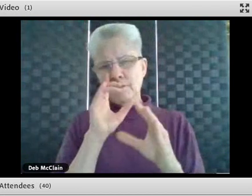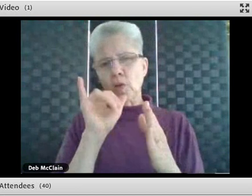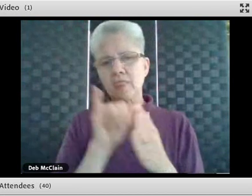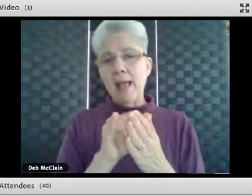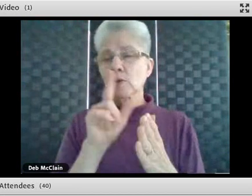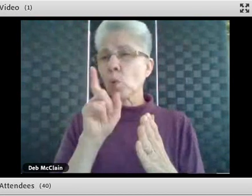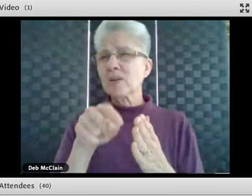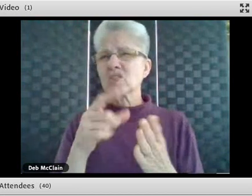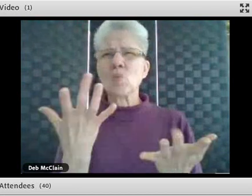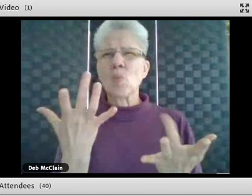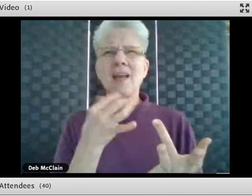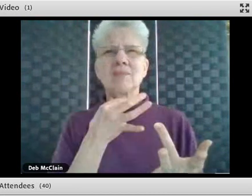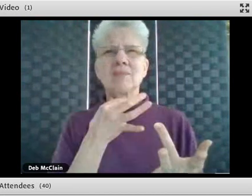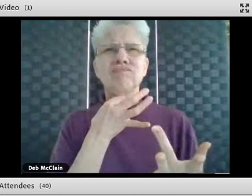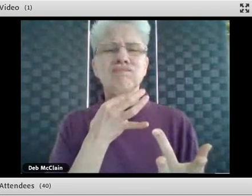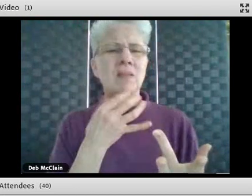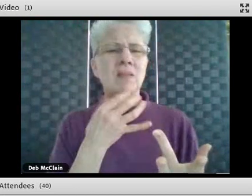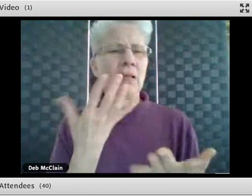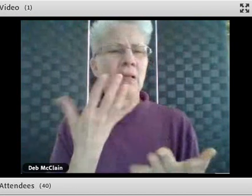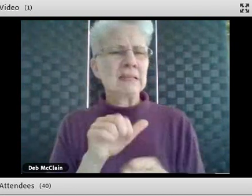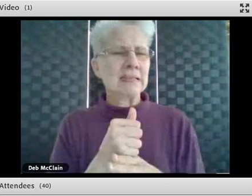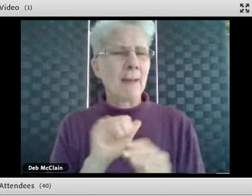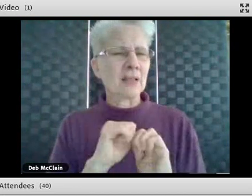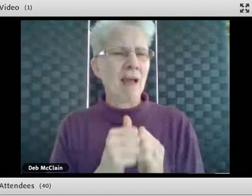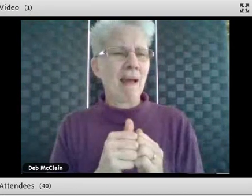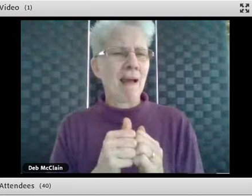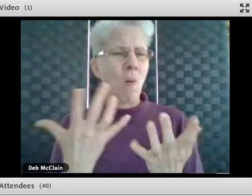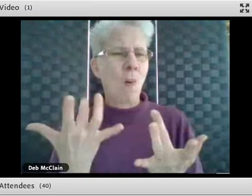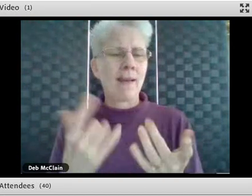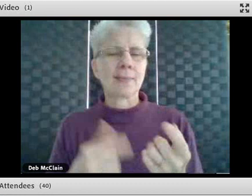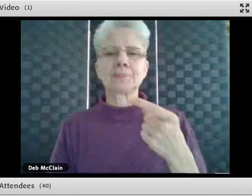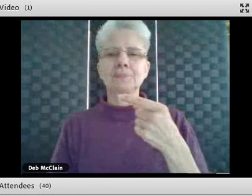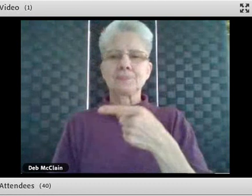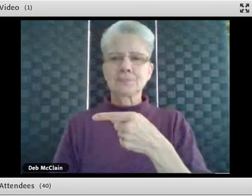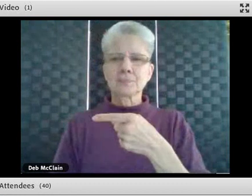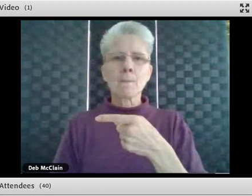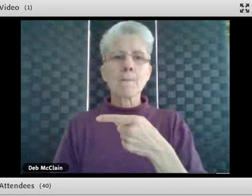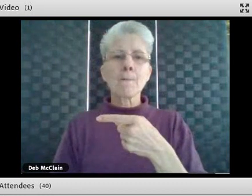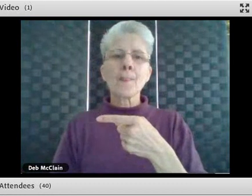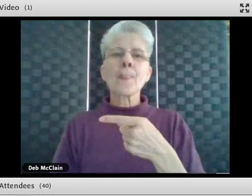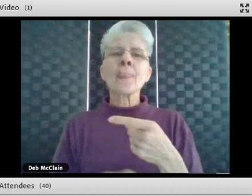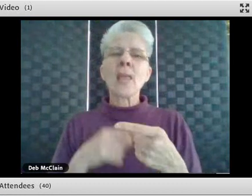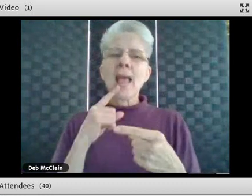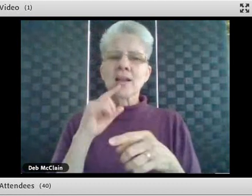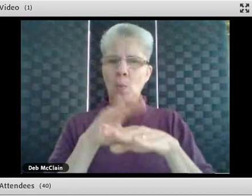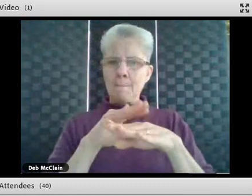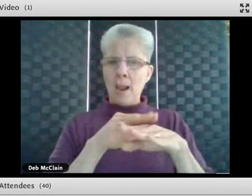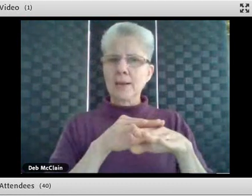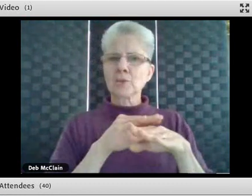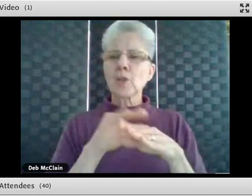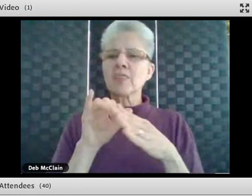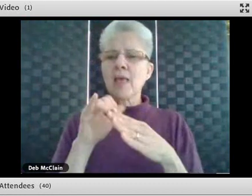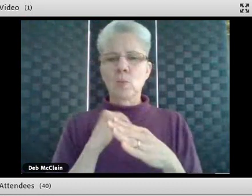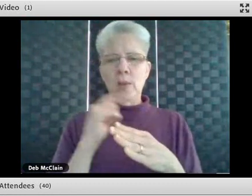about why things were established the way they are. And just a reminder that we always want to use